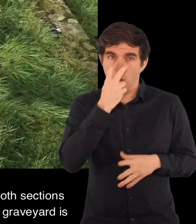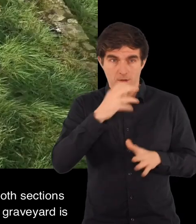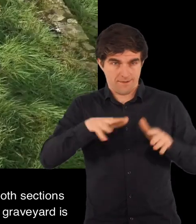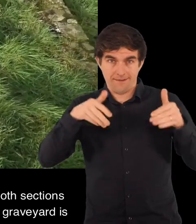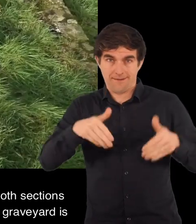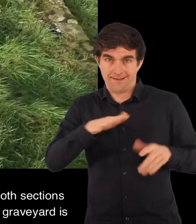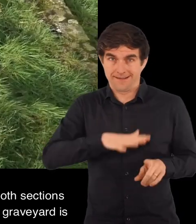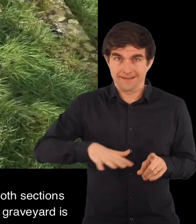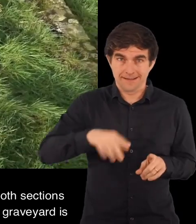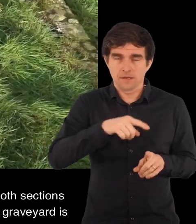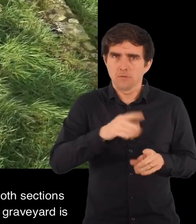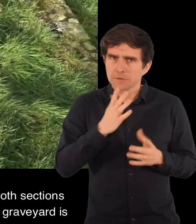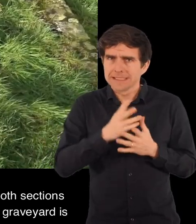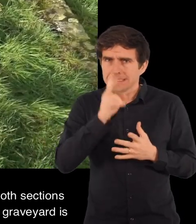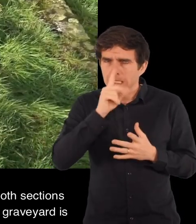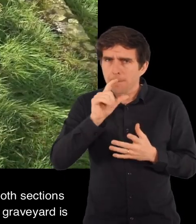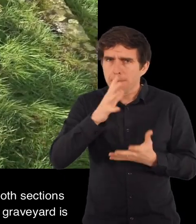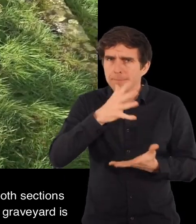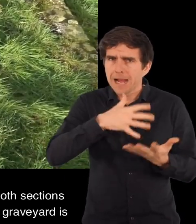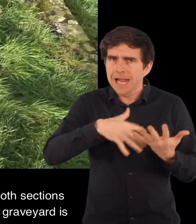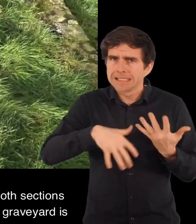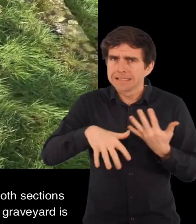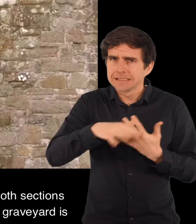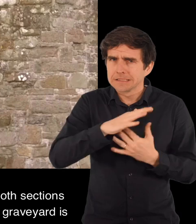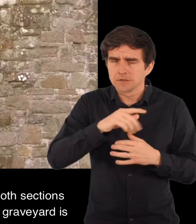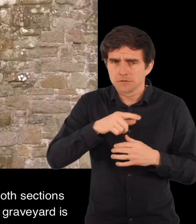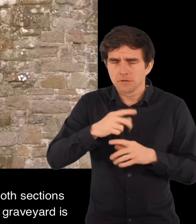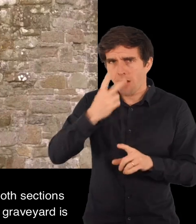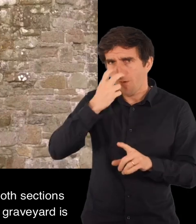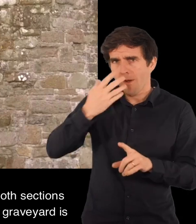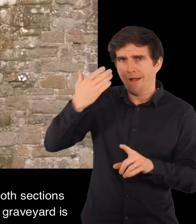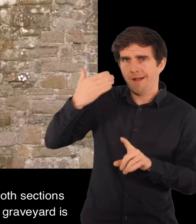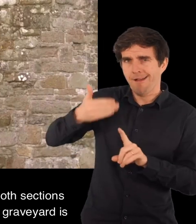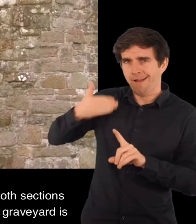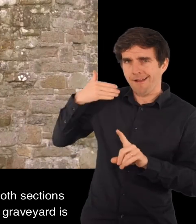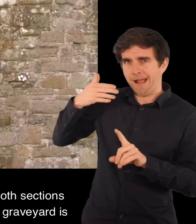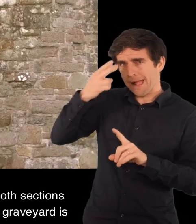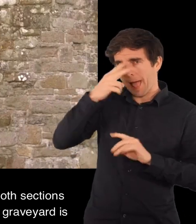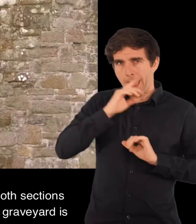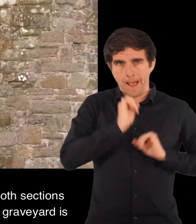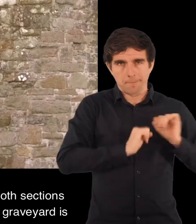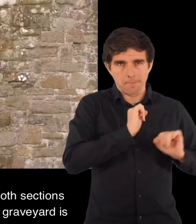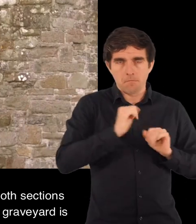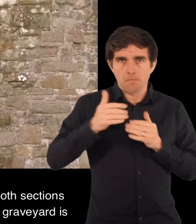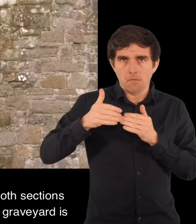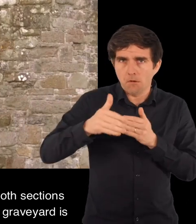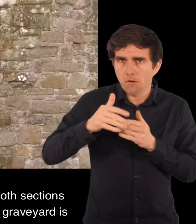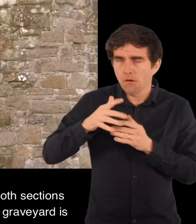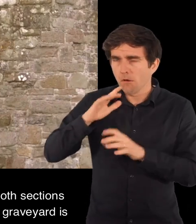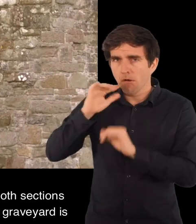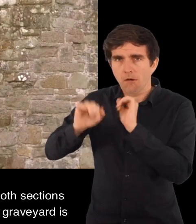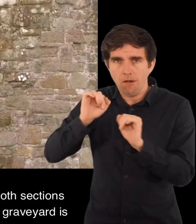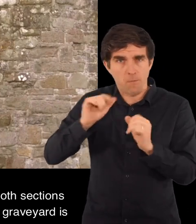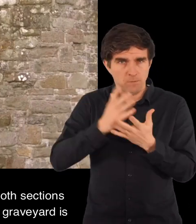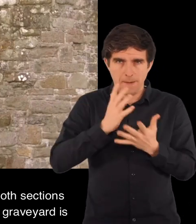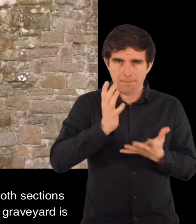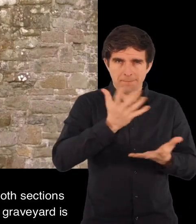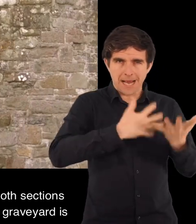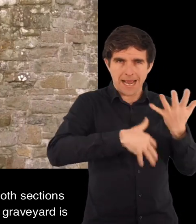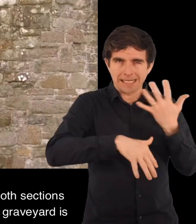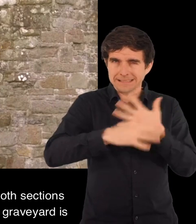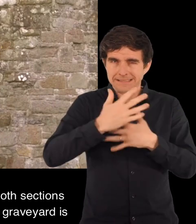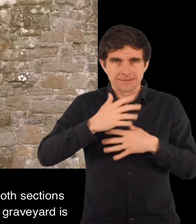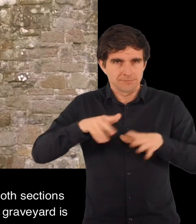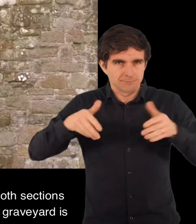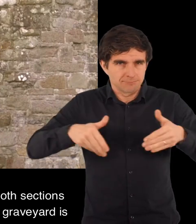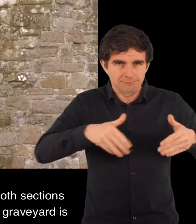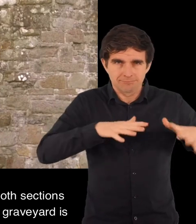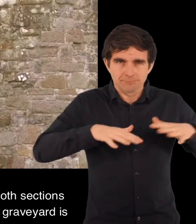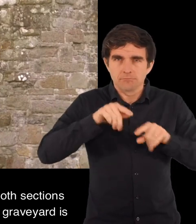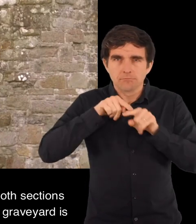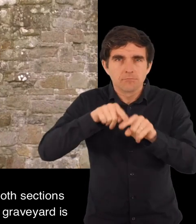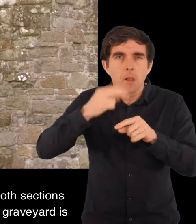cemetery. It's a mixed cemetery, both sections of the community are here and the graveyard is